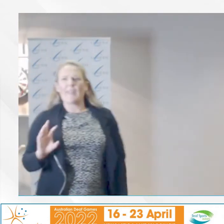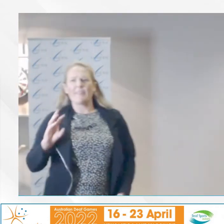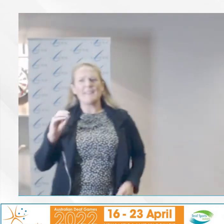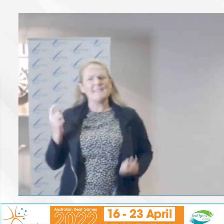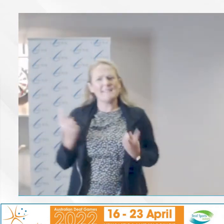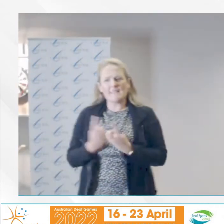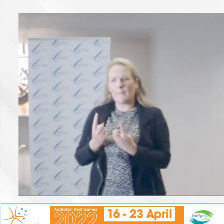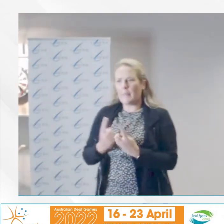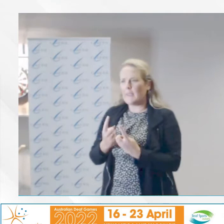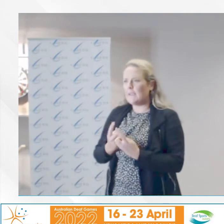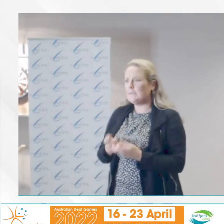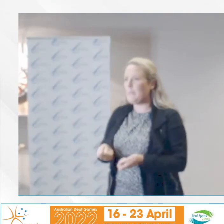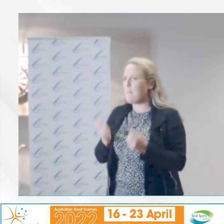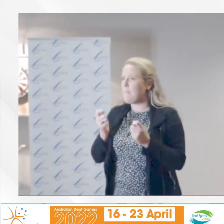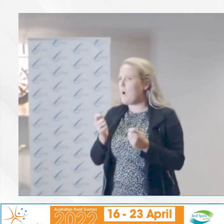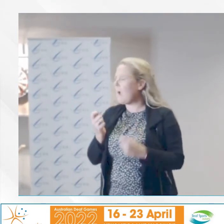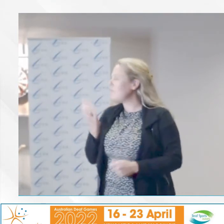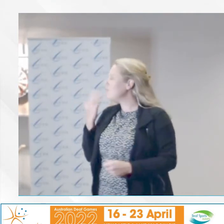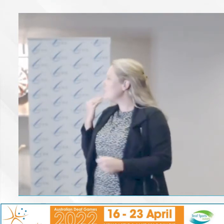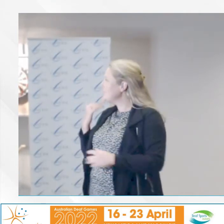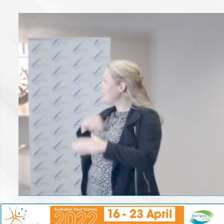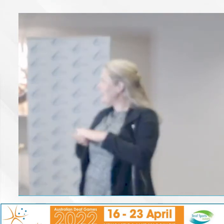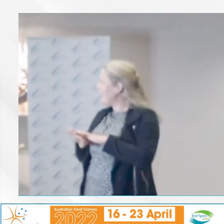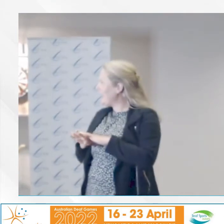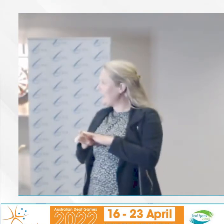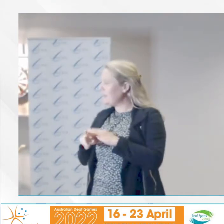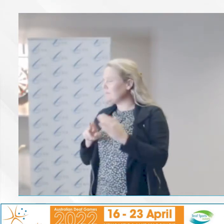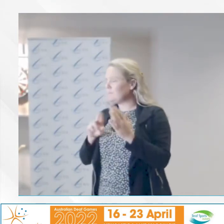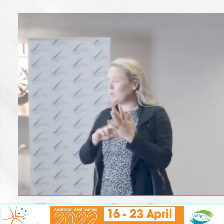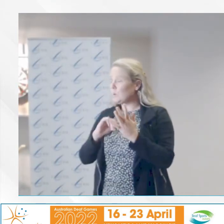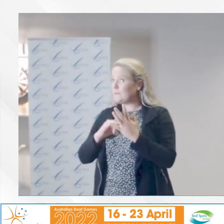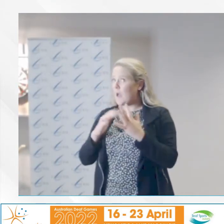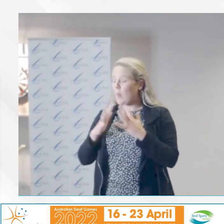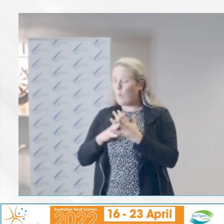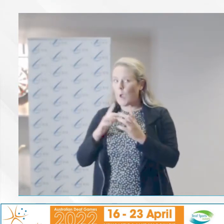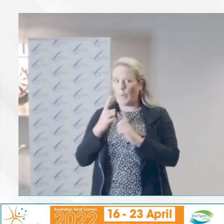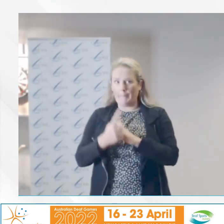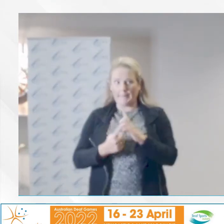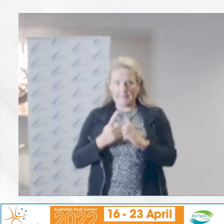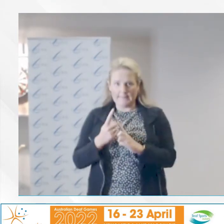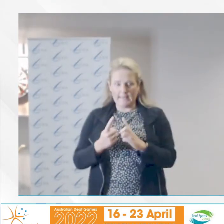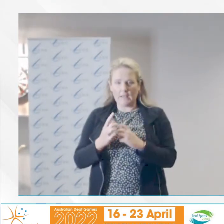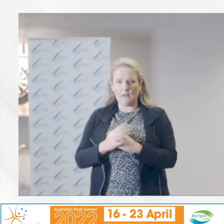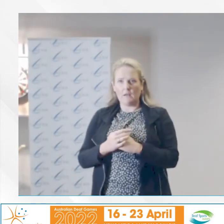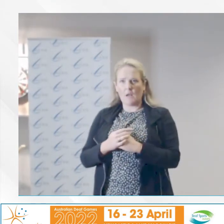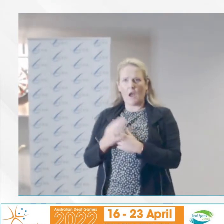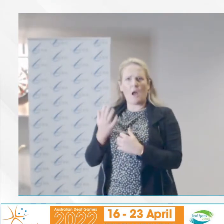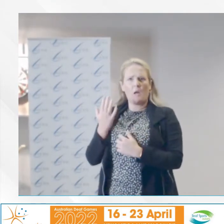hi something that was brought up recently in the new south wales meeting